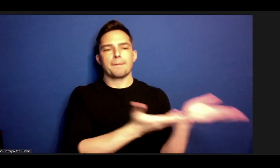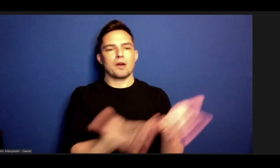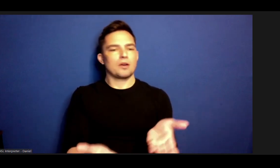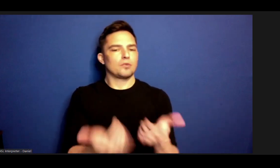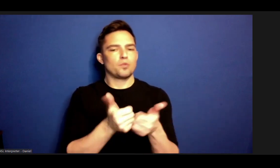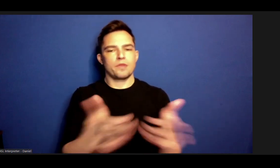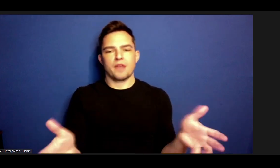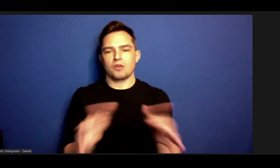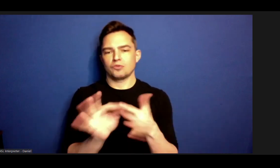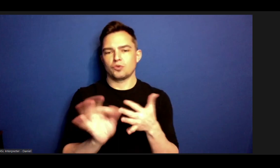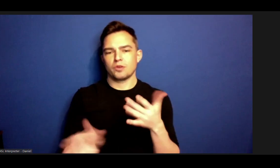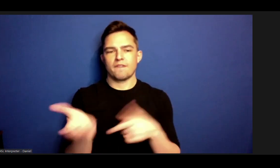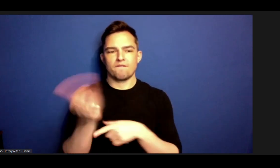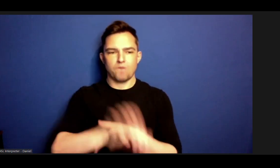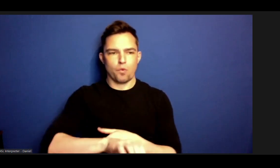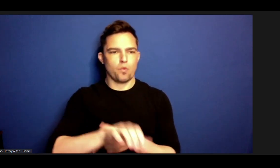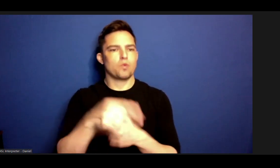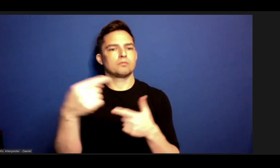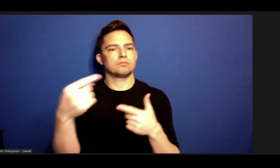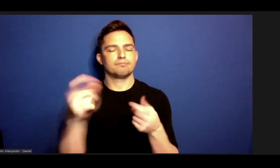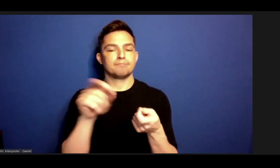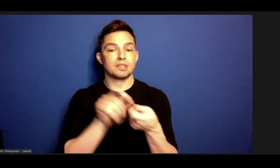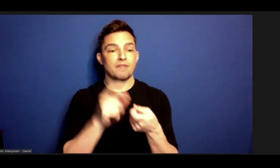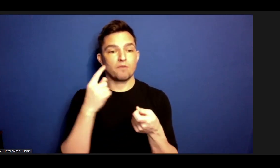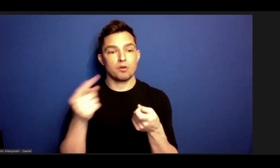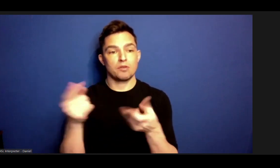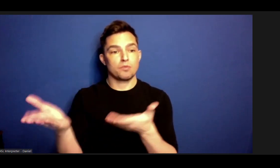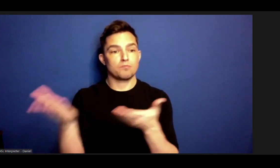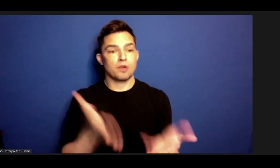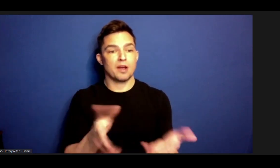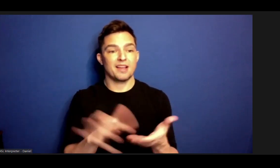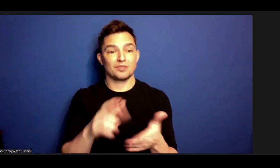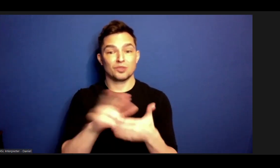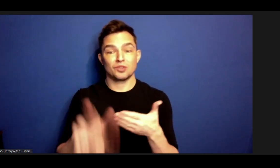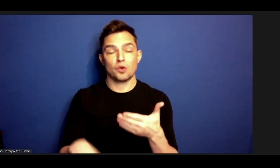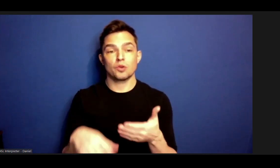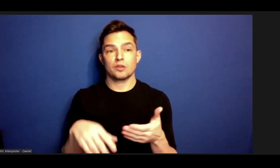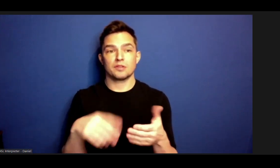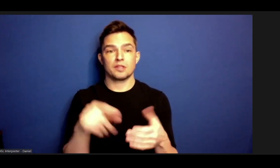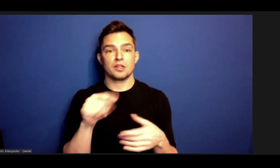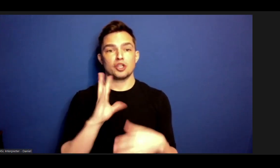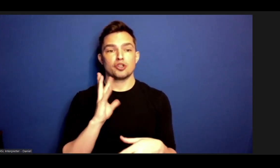or by force, particularly for those brought here as a result of the trans-Atlantic slave